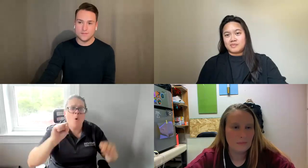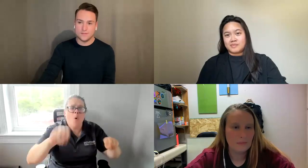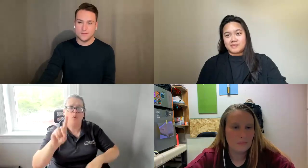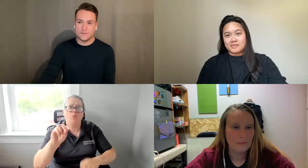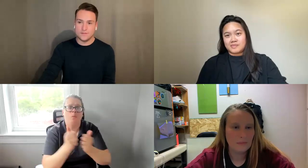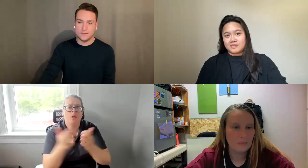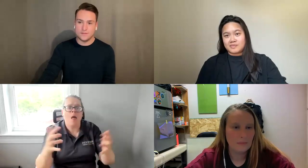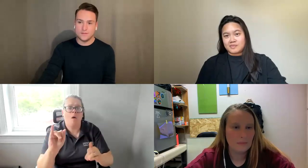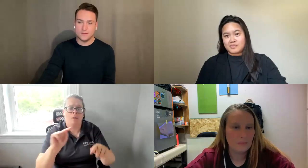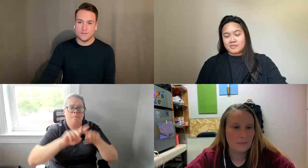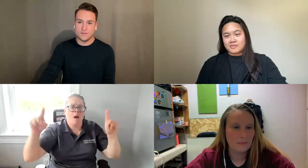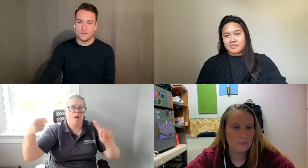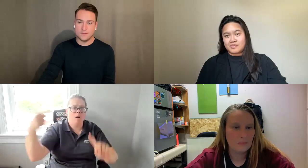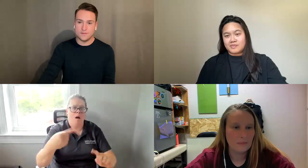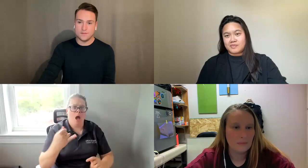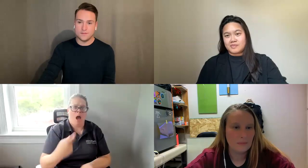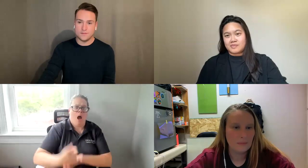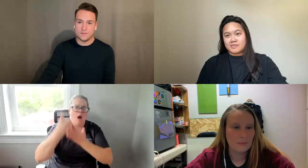I'm not sure how much we needed.